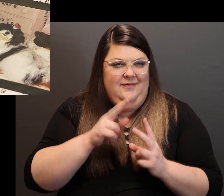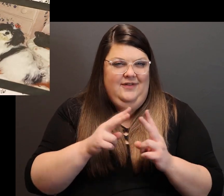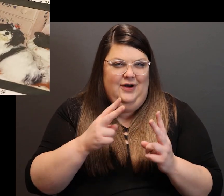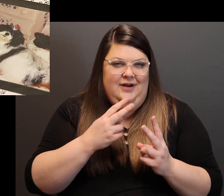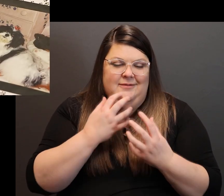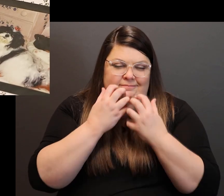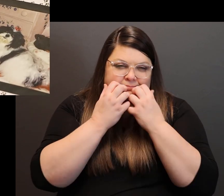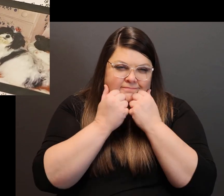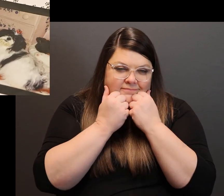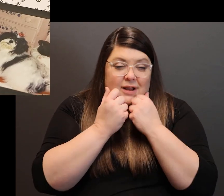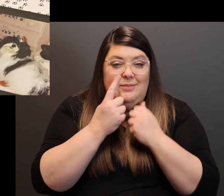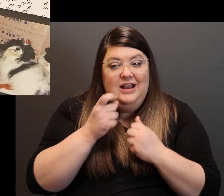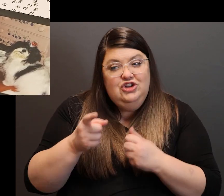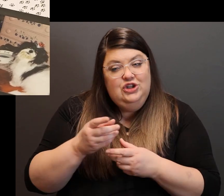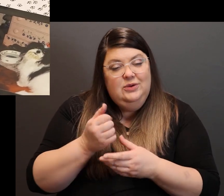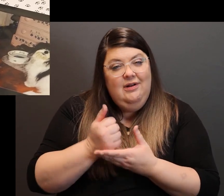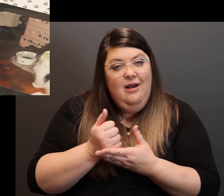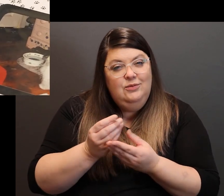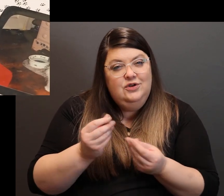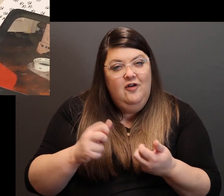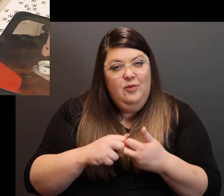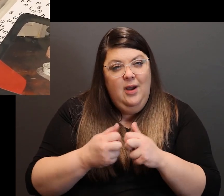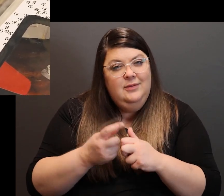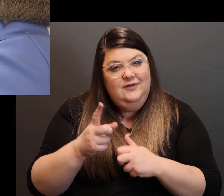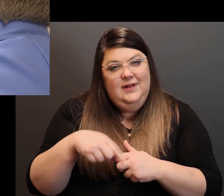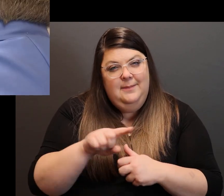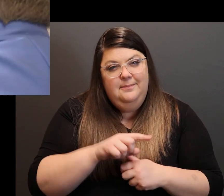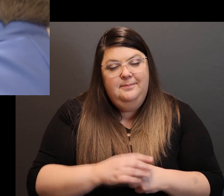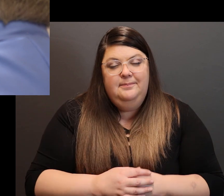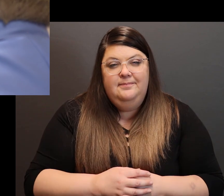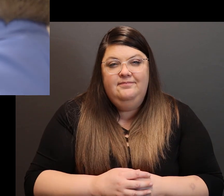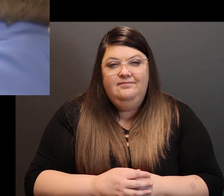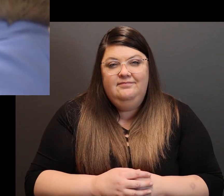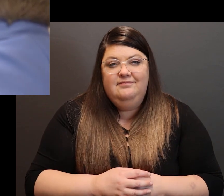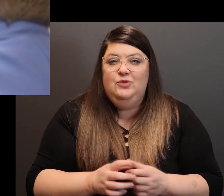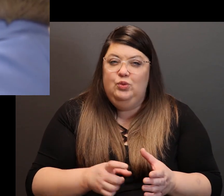because she would just solve problems for them. It takes a strong person to work